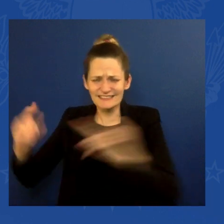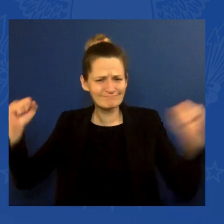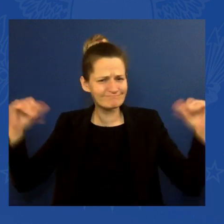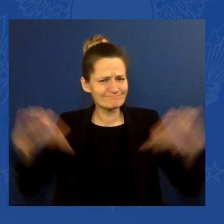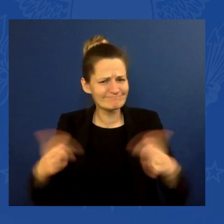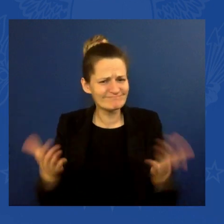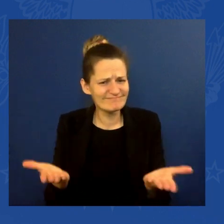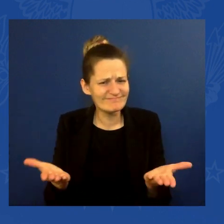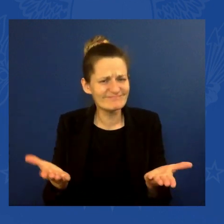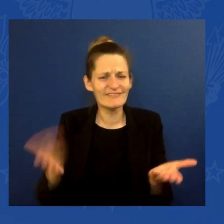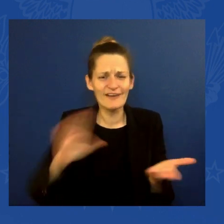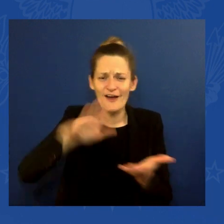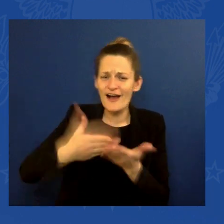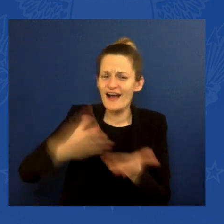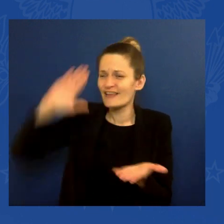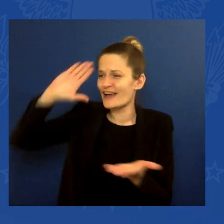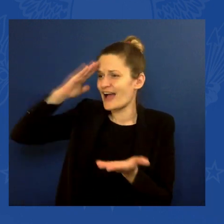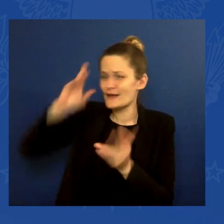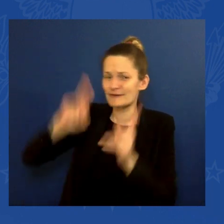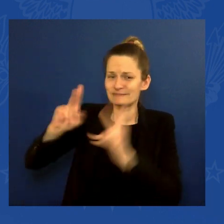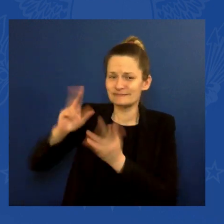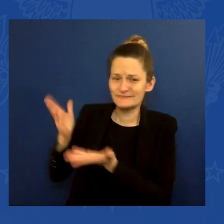of the Irish diaspora throughout the world.